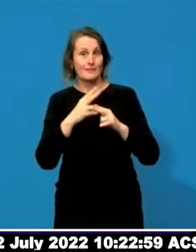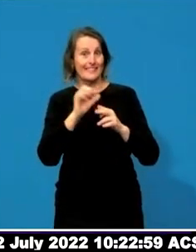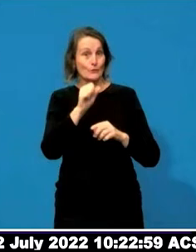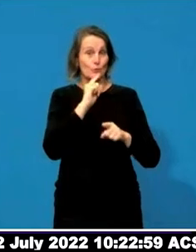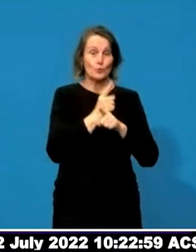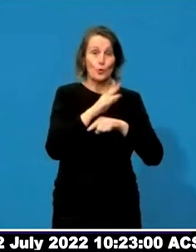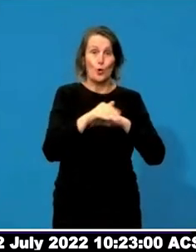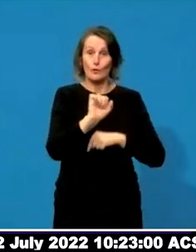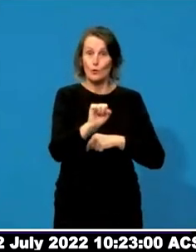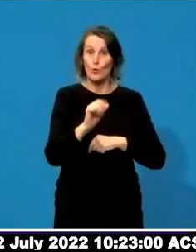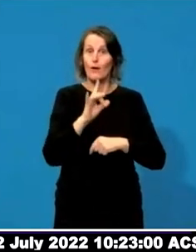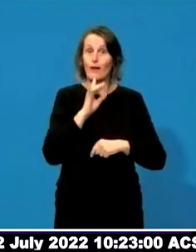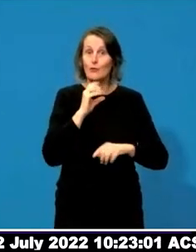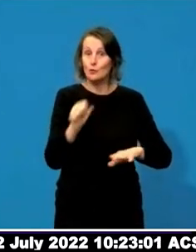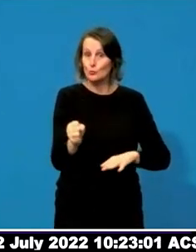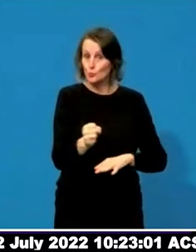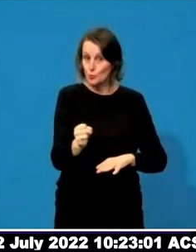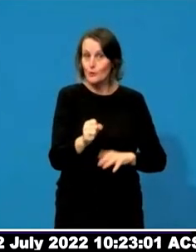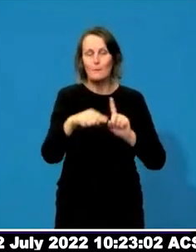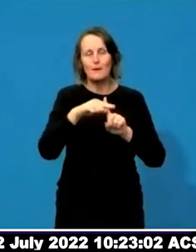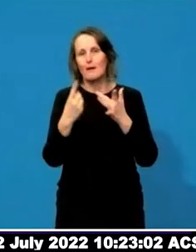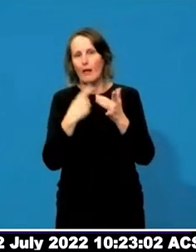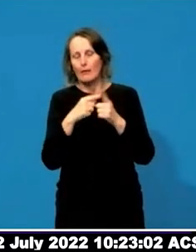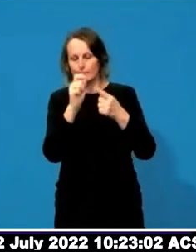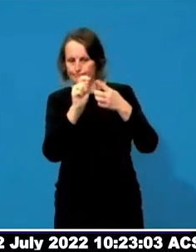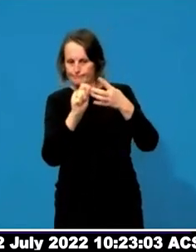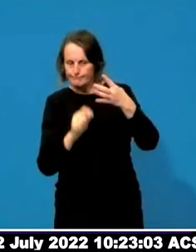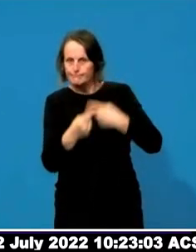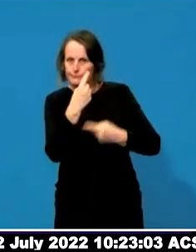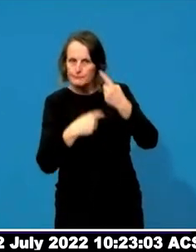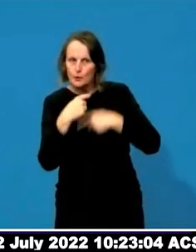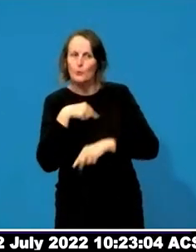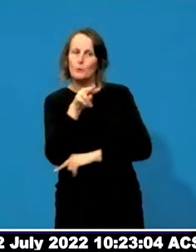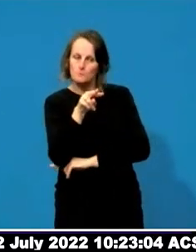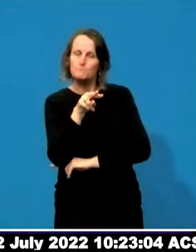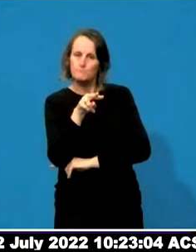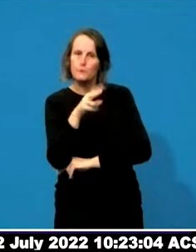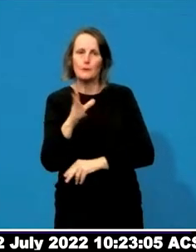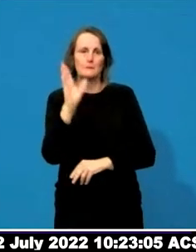And we will very carefully take into account what you have told us, which is very helpful.